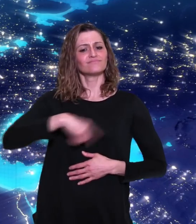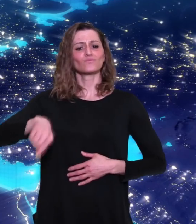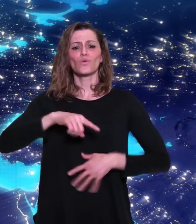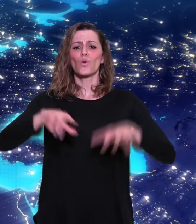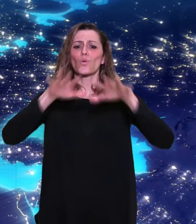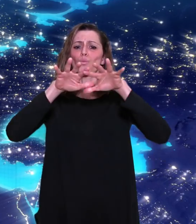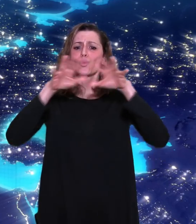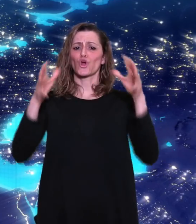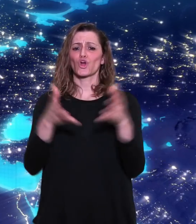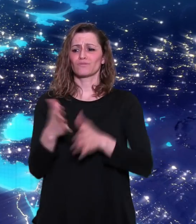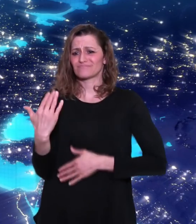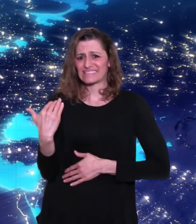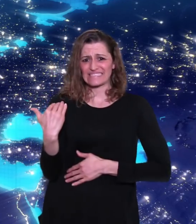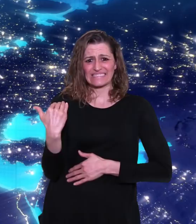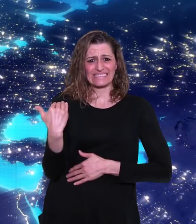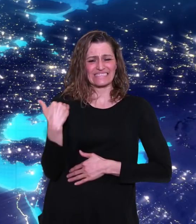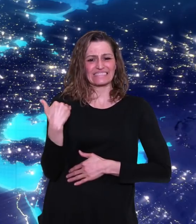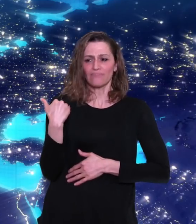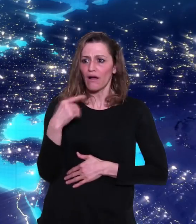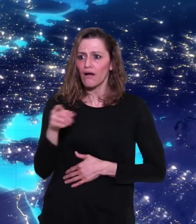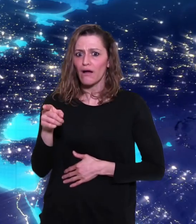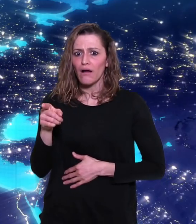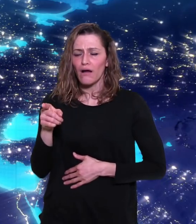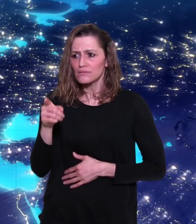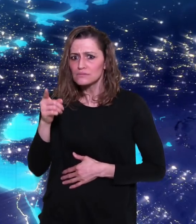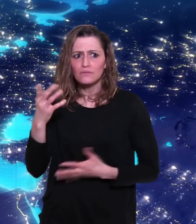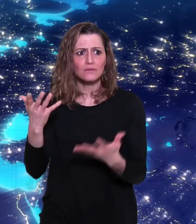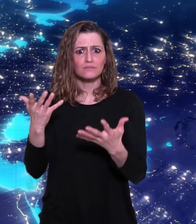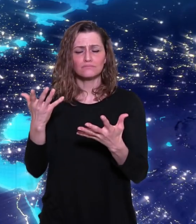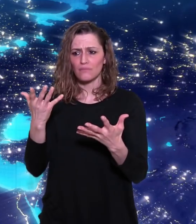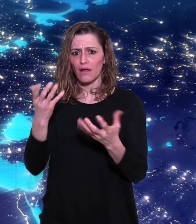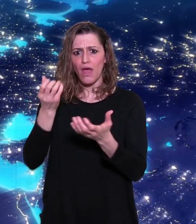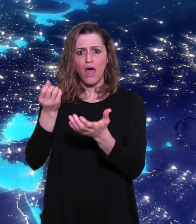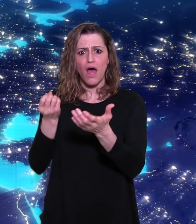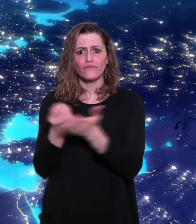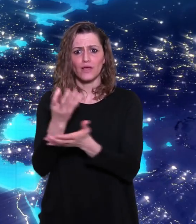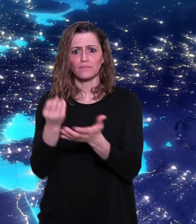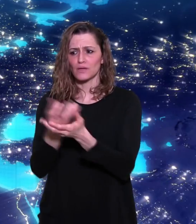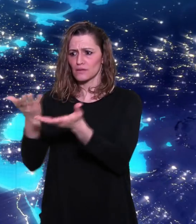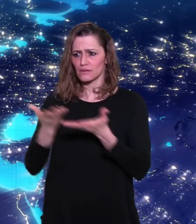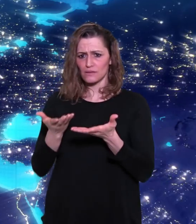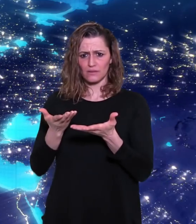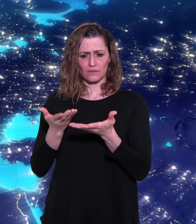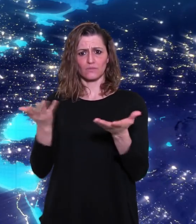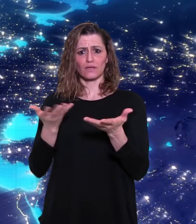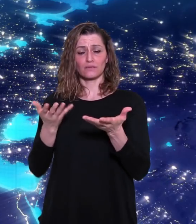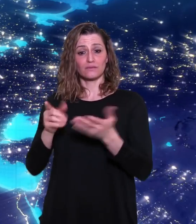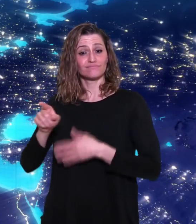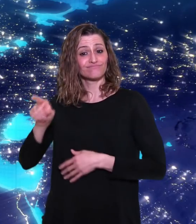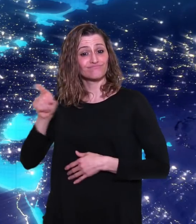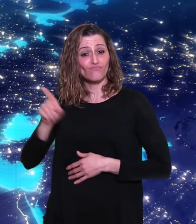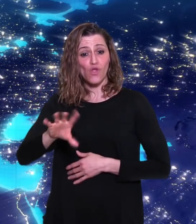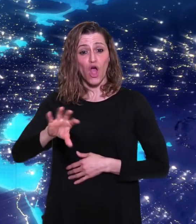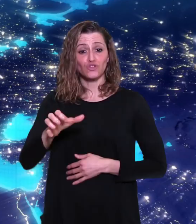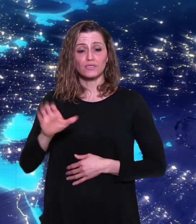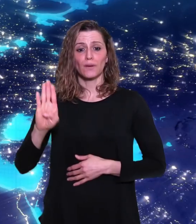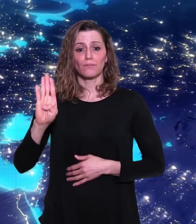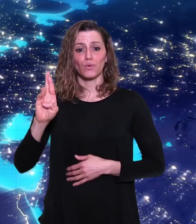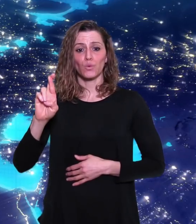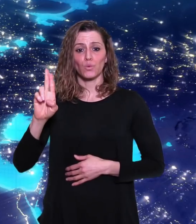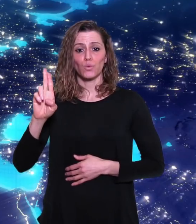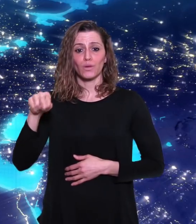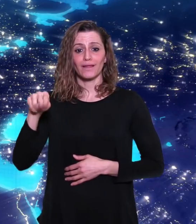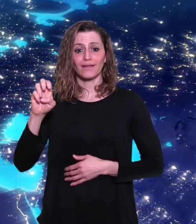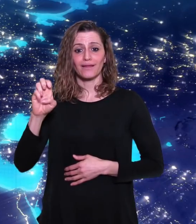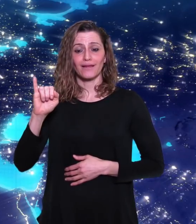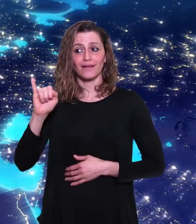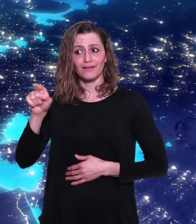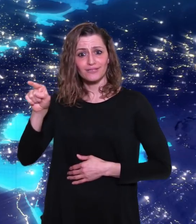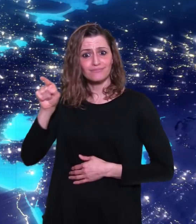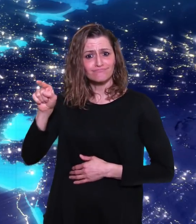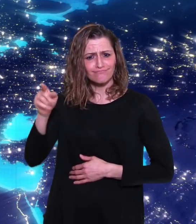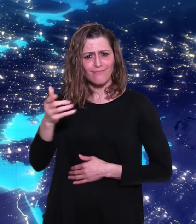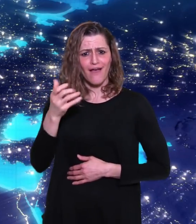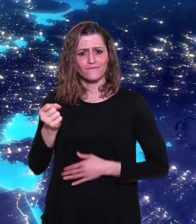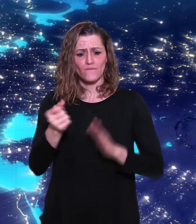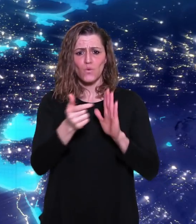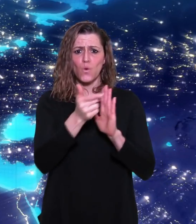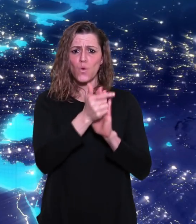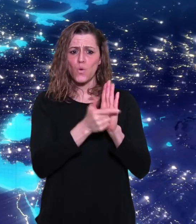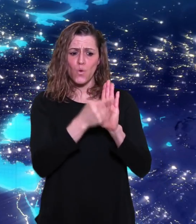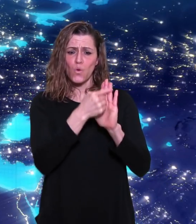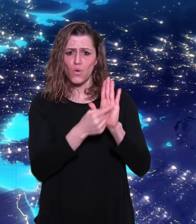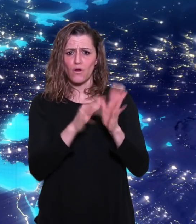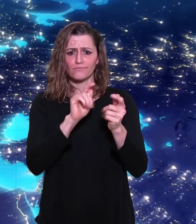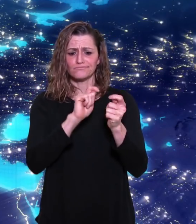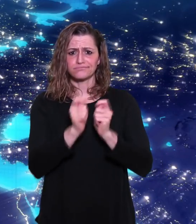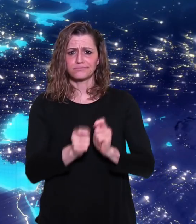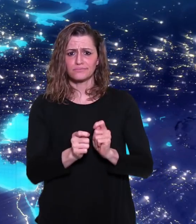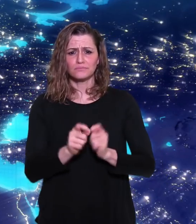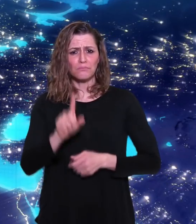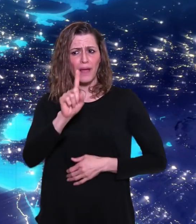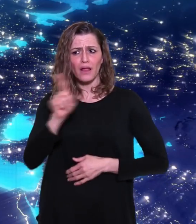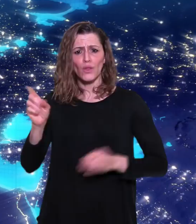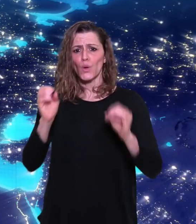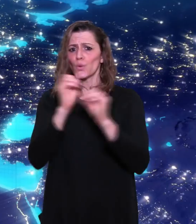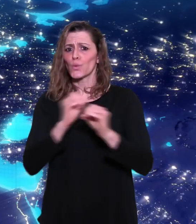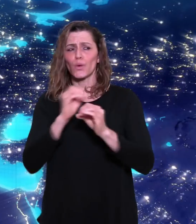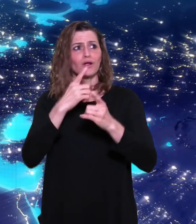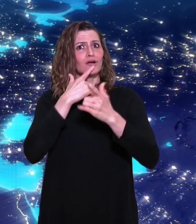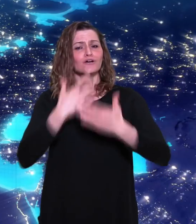Dawn: We just found out that Brunei quietly announced on